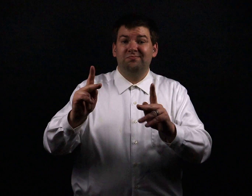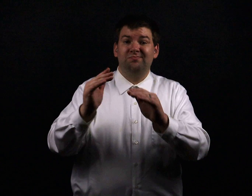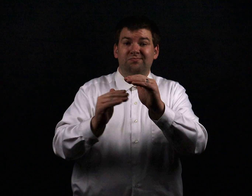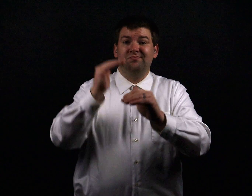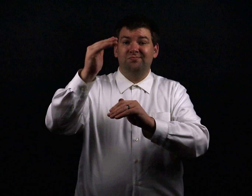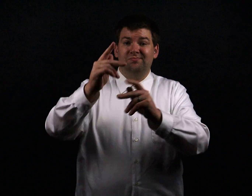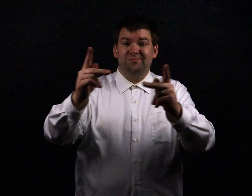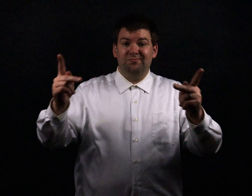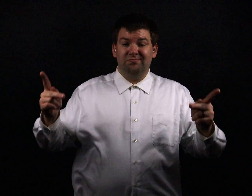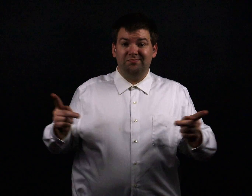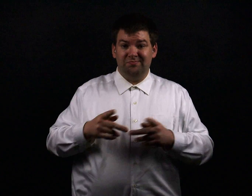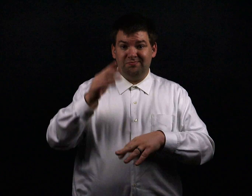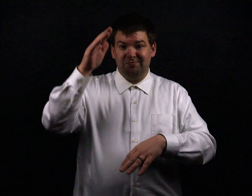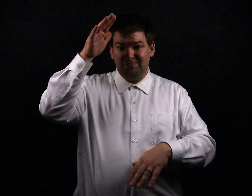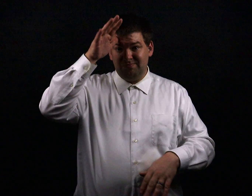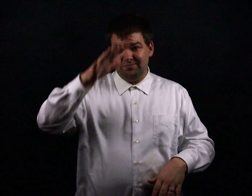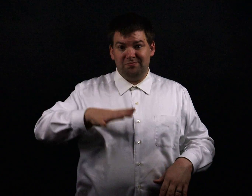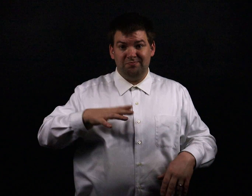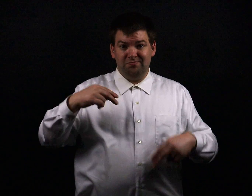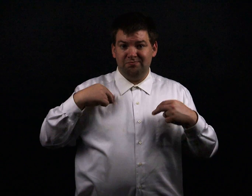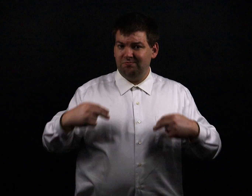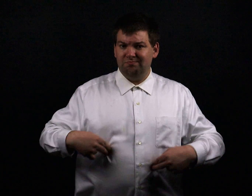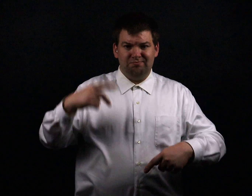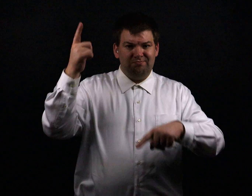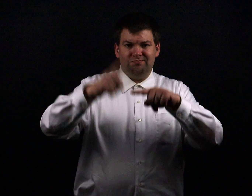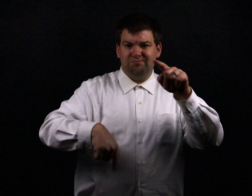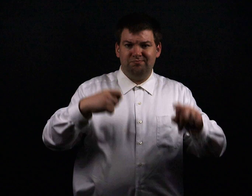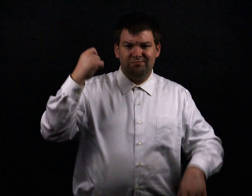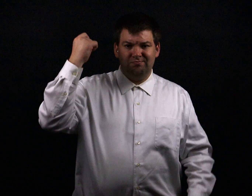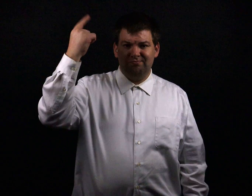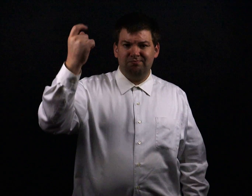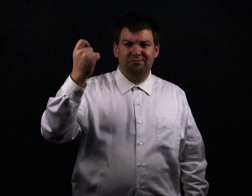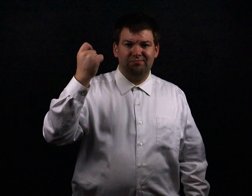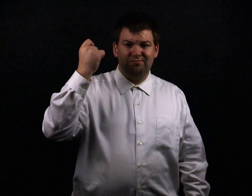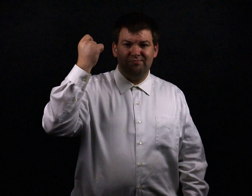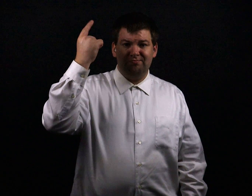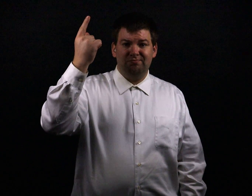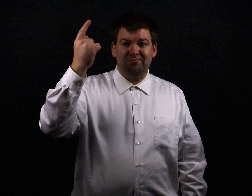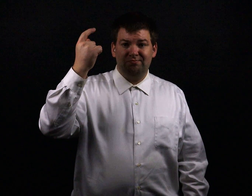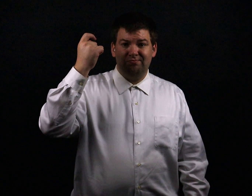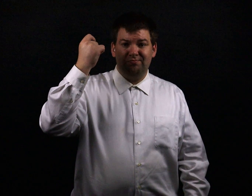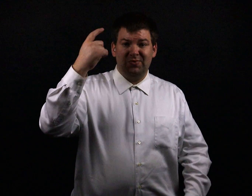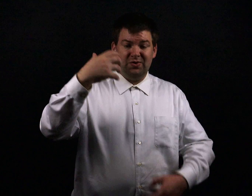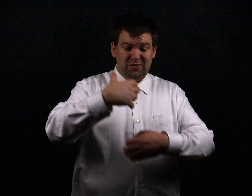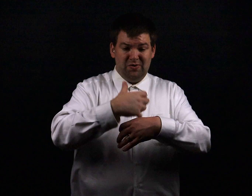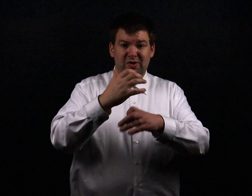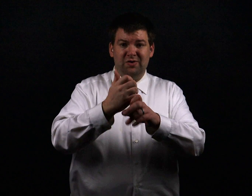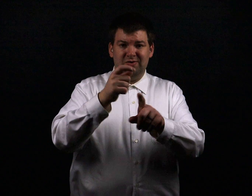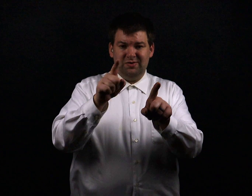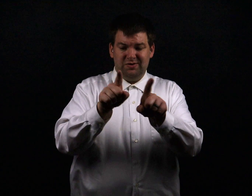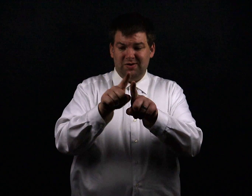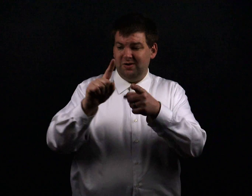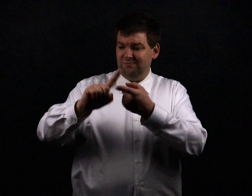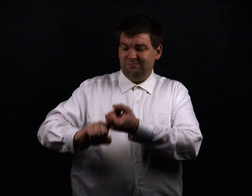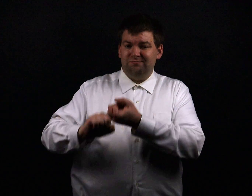higher above human mind can't comprehend creator as